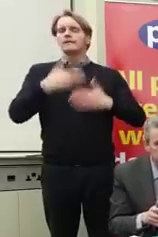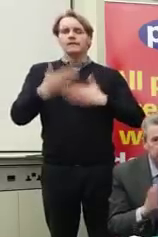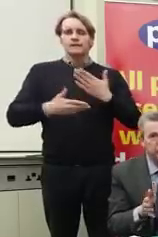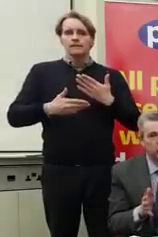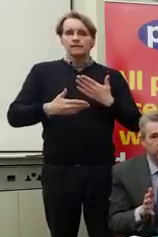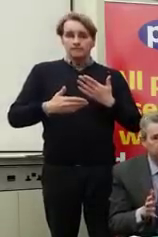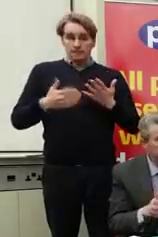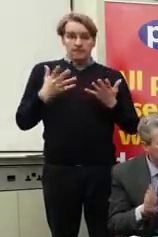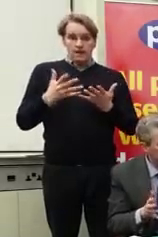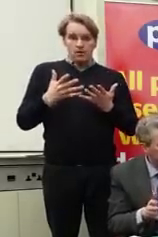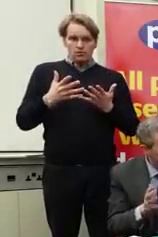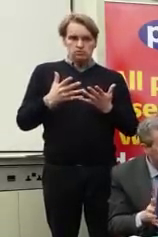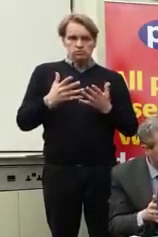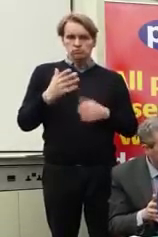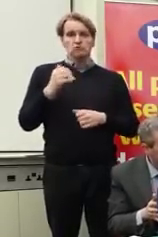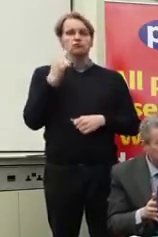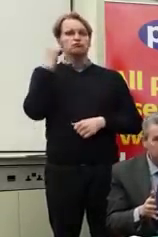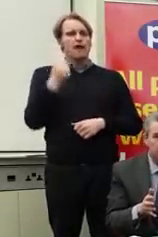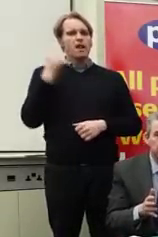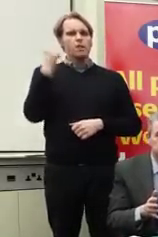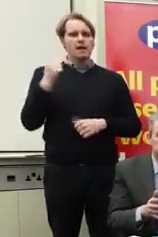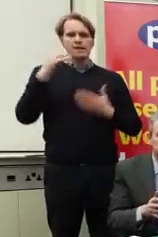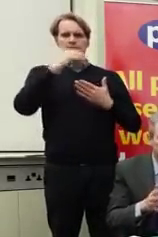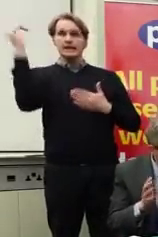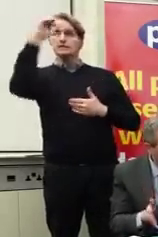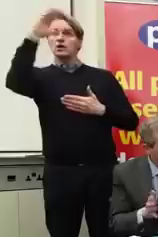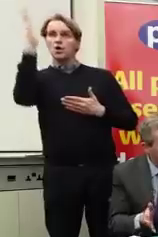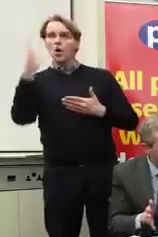renationalise the East Coast railway because it was failing in the private